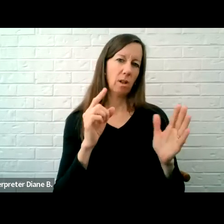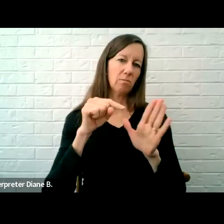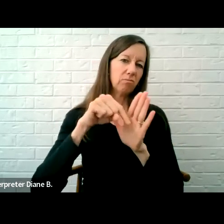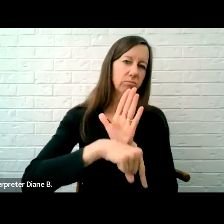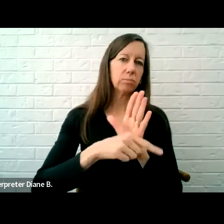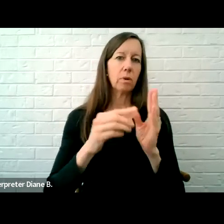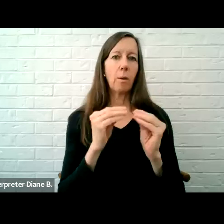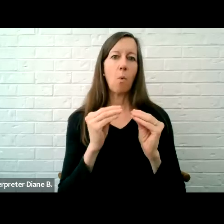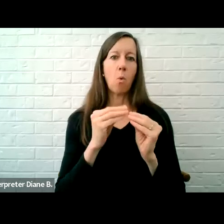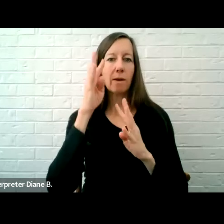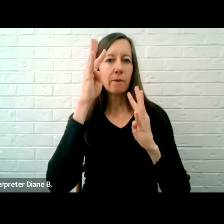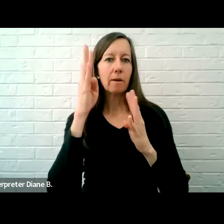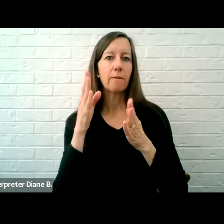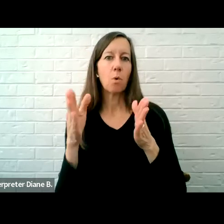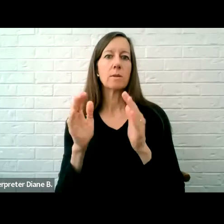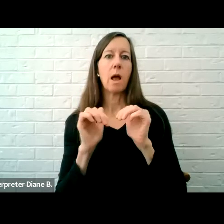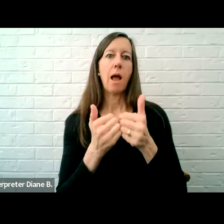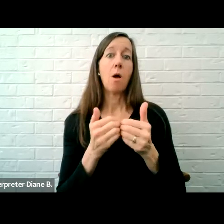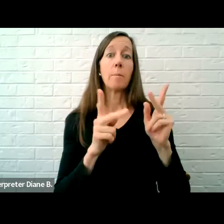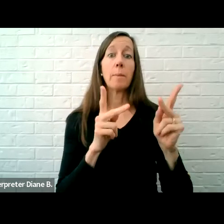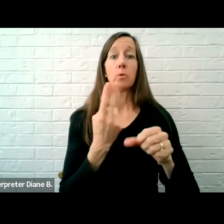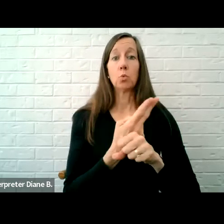in which people are leveraging, funding to support home ownership